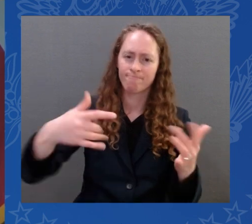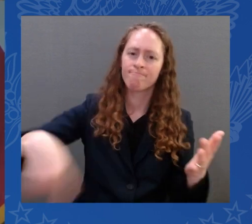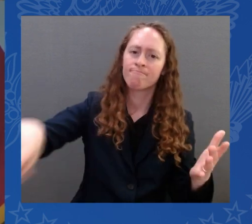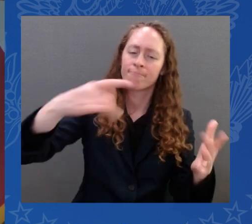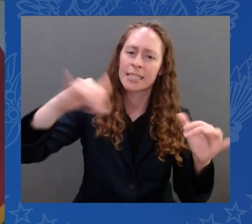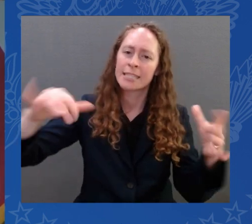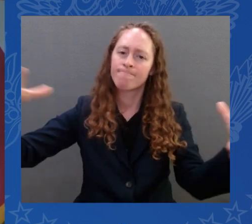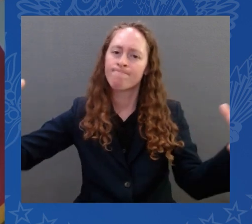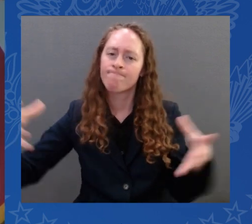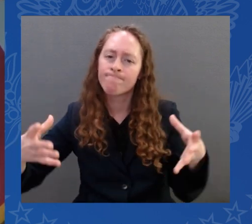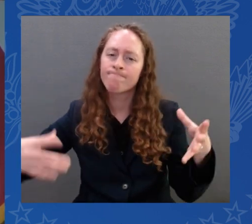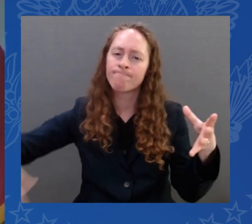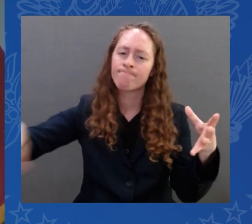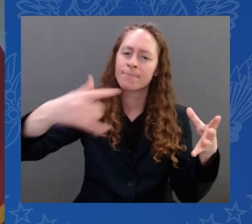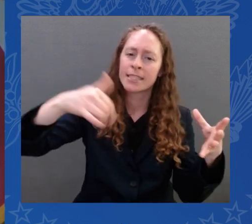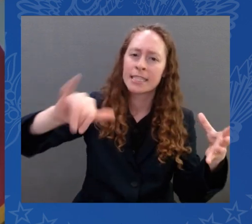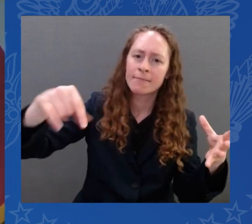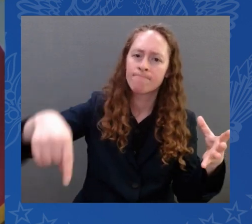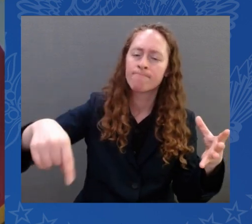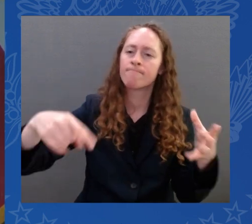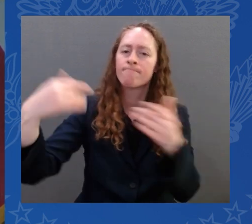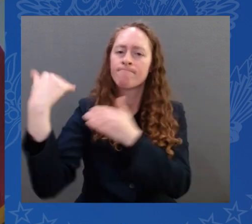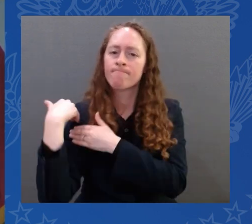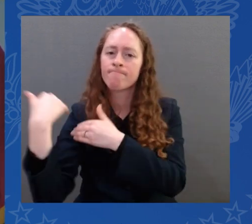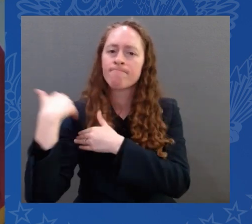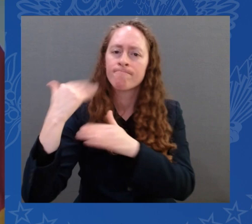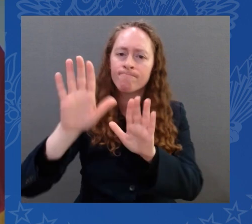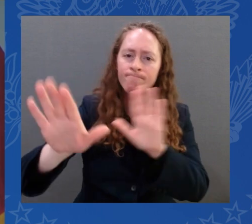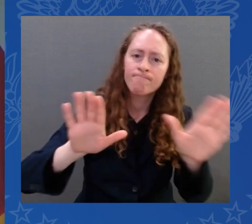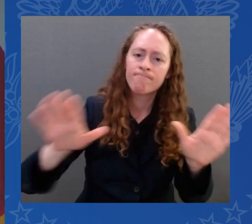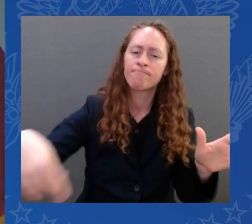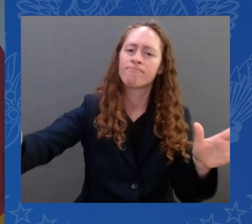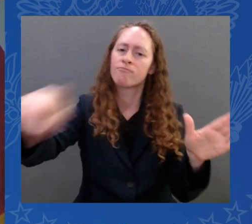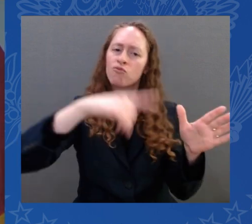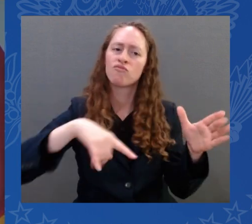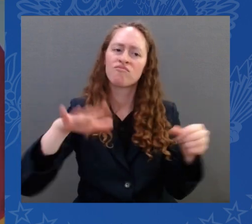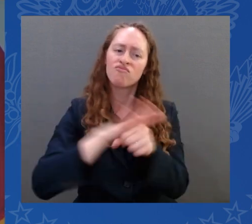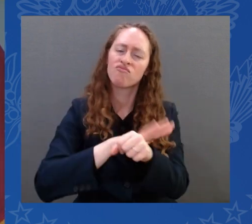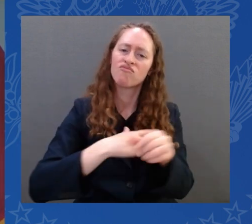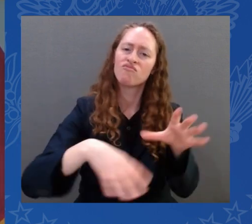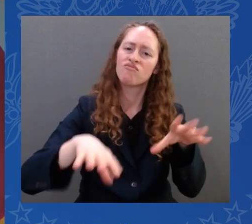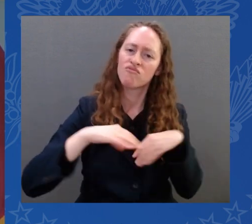It's a promise -- a promise you made to each other and to this institution,